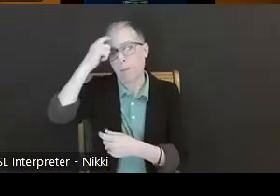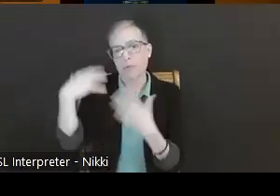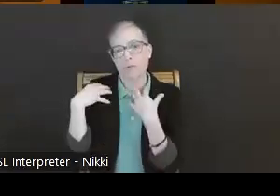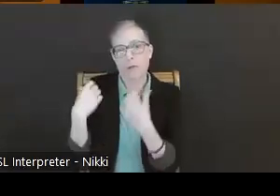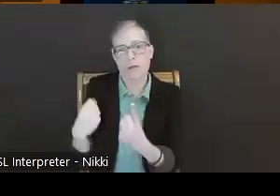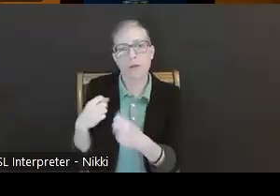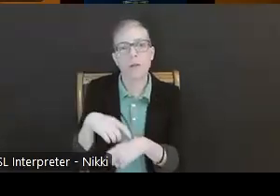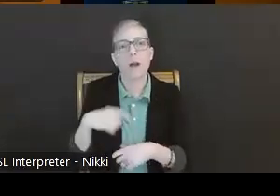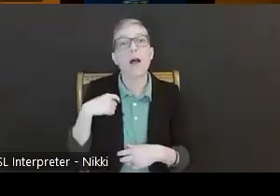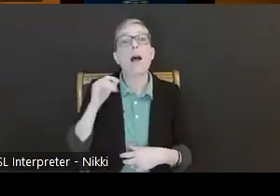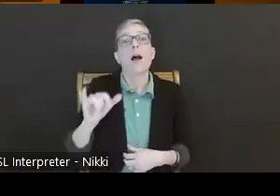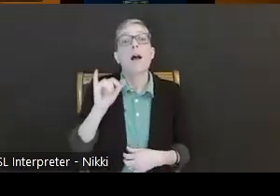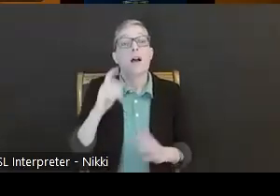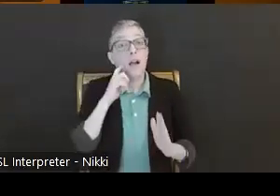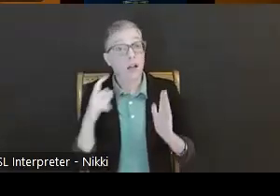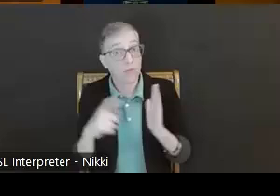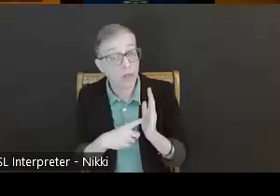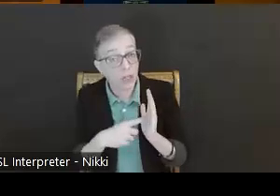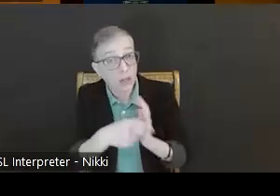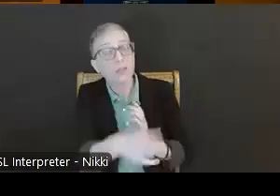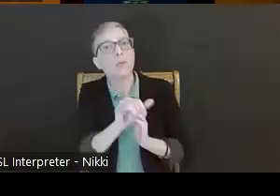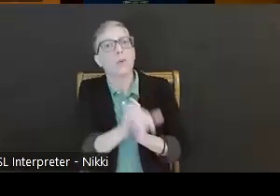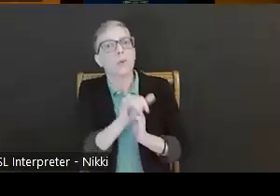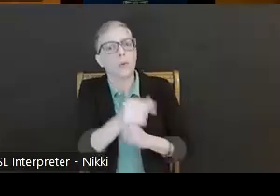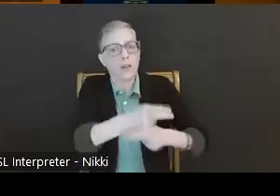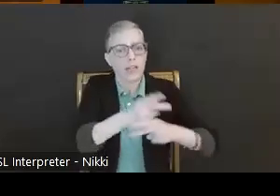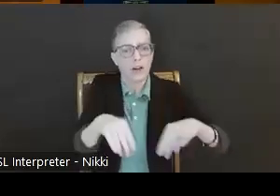to me how much they were going through because to you know interface with them at first they